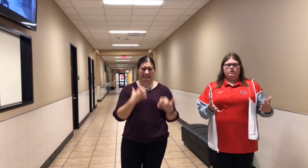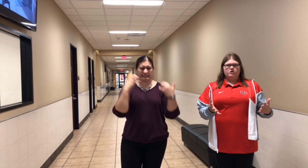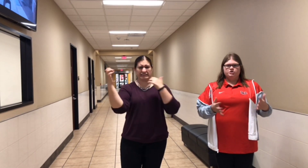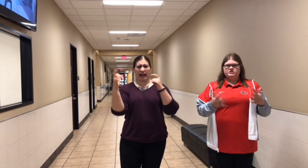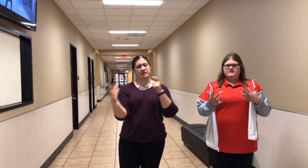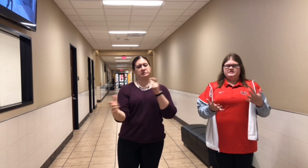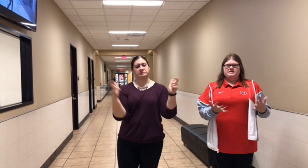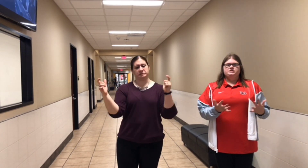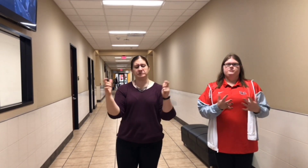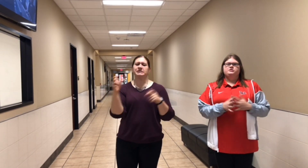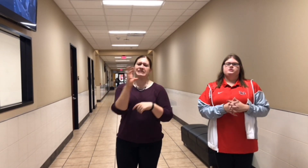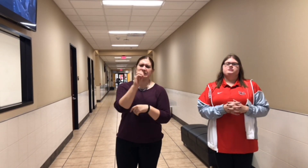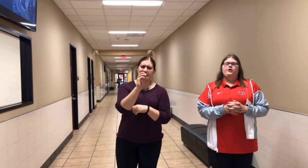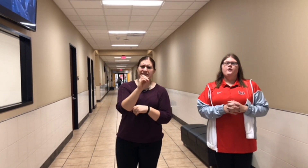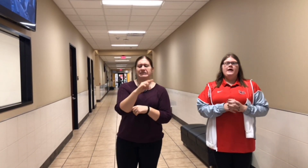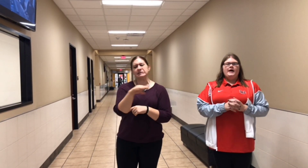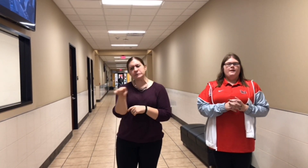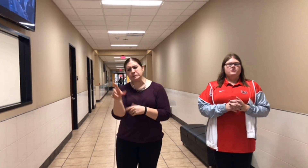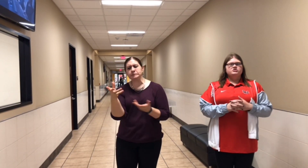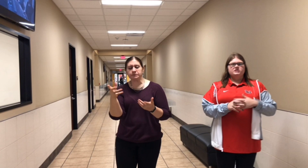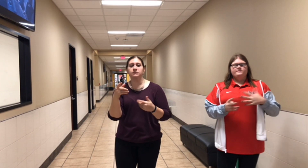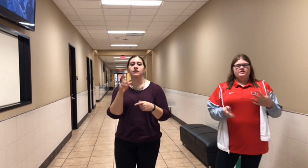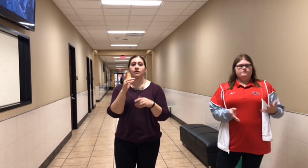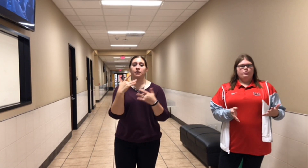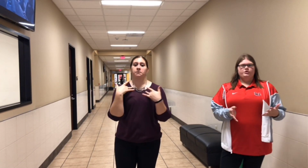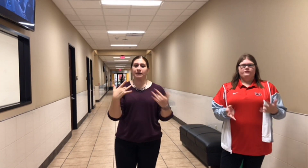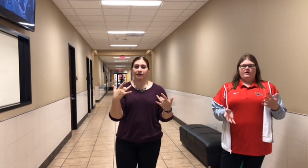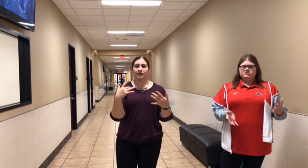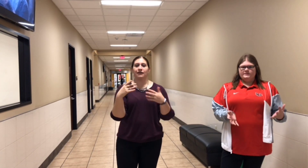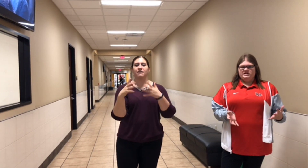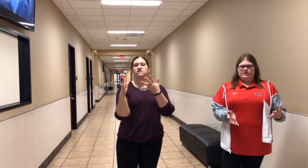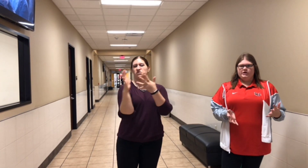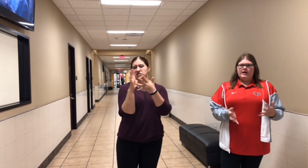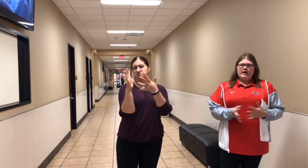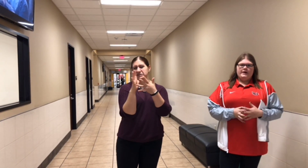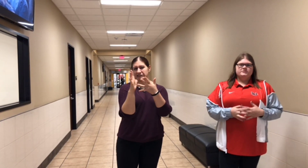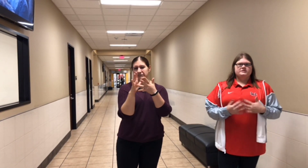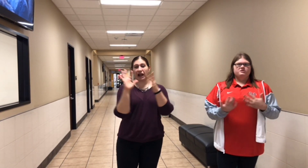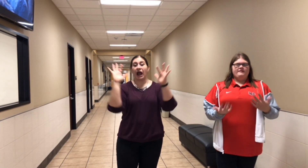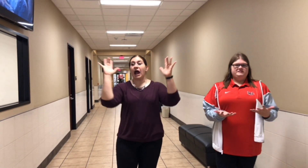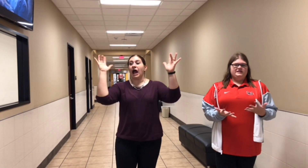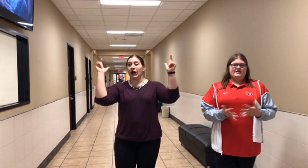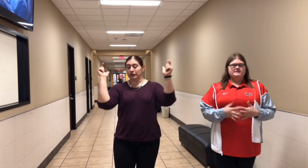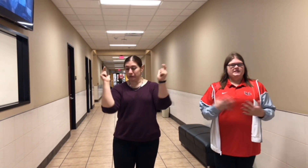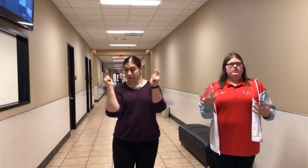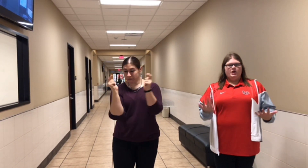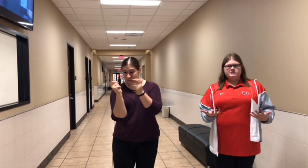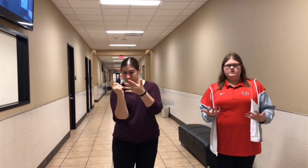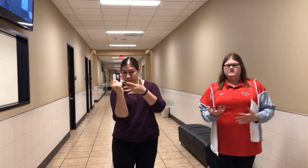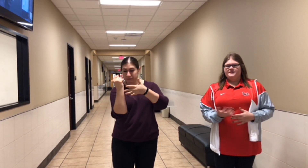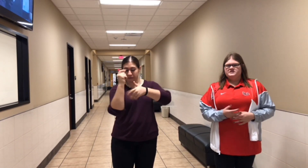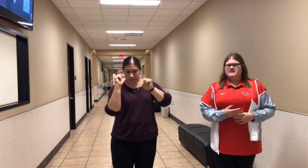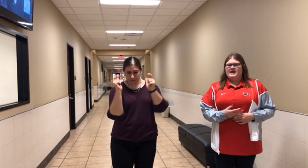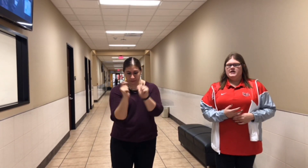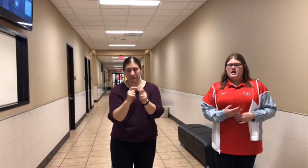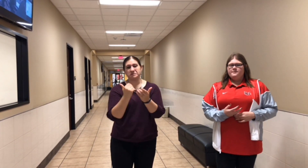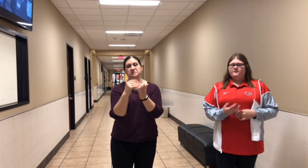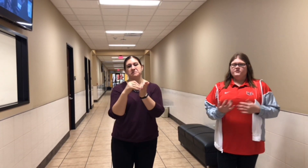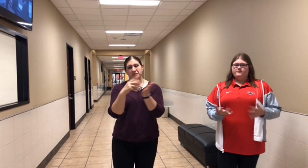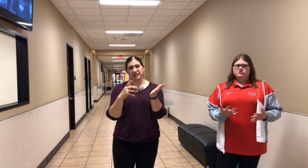larger - 60 students or so - those are going to be more your freshman year under some of your basic classes that a lot of students have to take. But, for the most